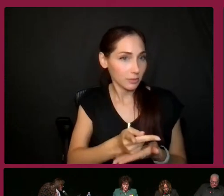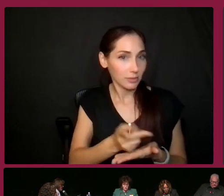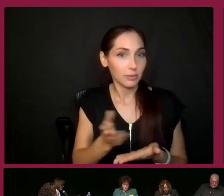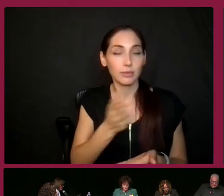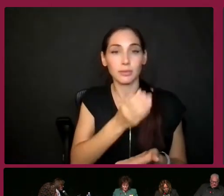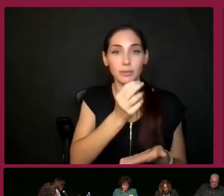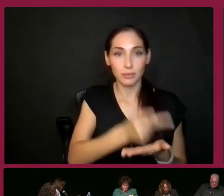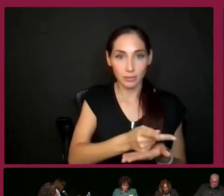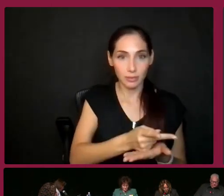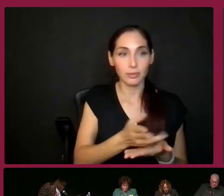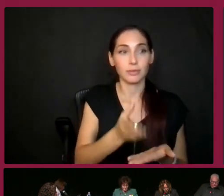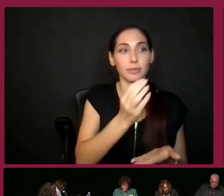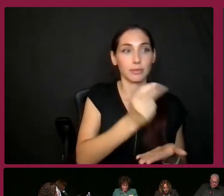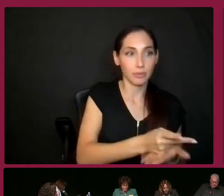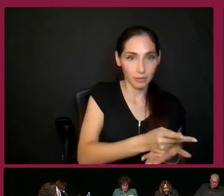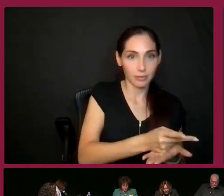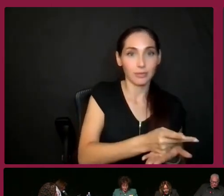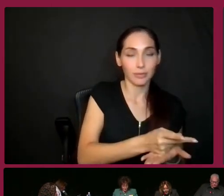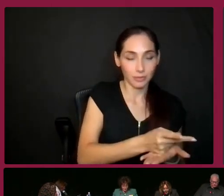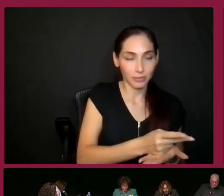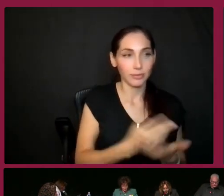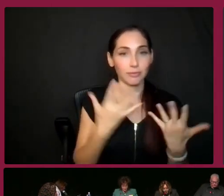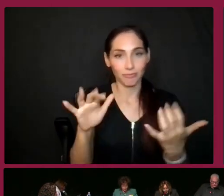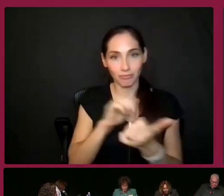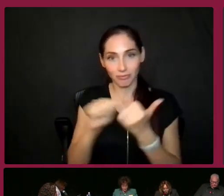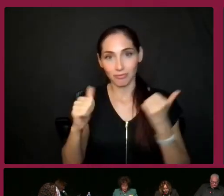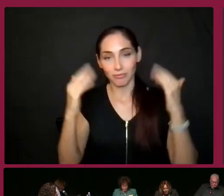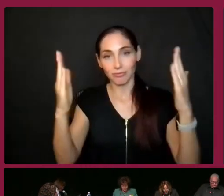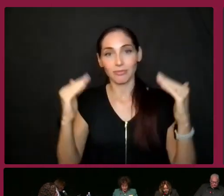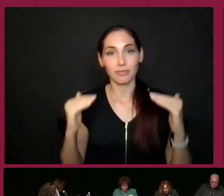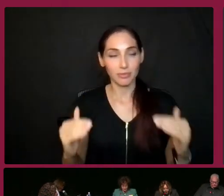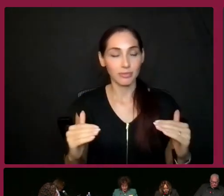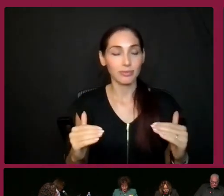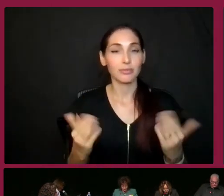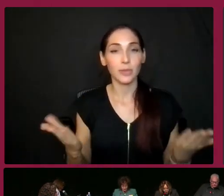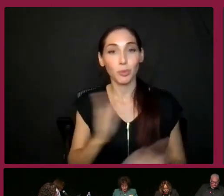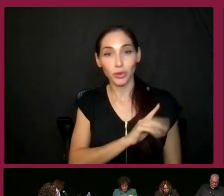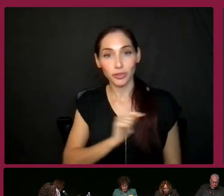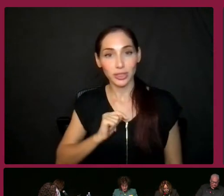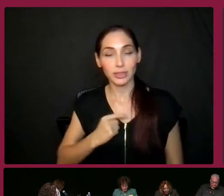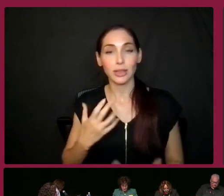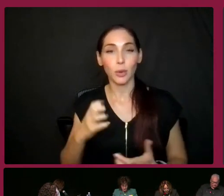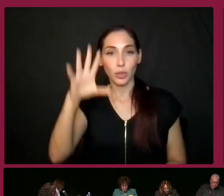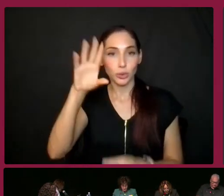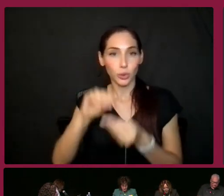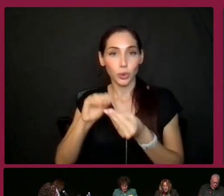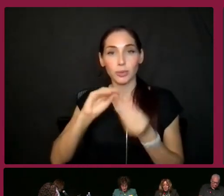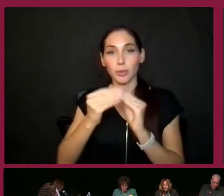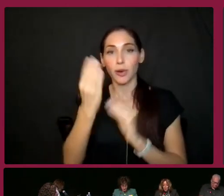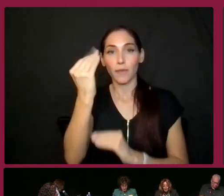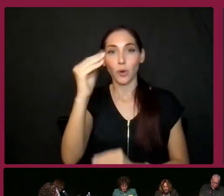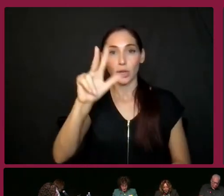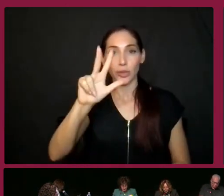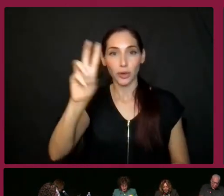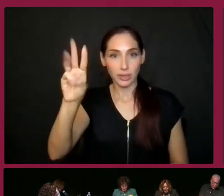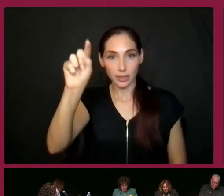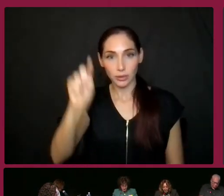Trustee Adams? Aye. Trustee Harvey? Yes. Motion carries. Trustees, I'd like to group 1436 and 1437.